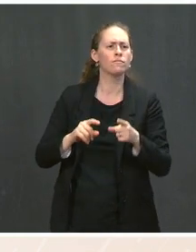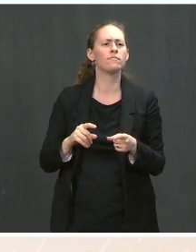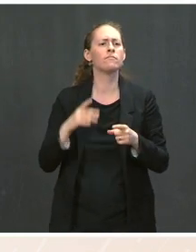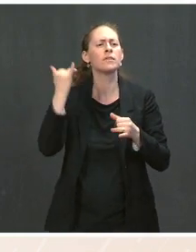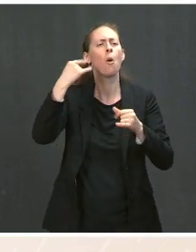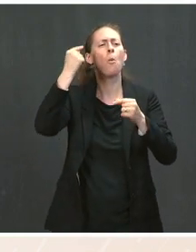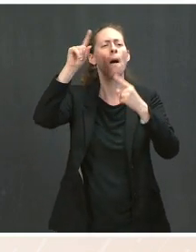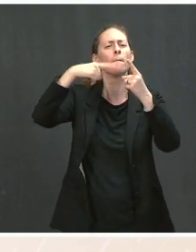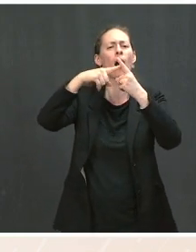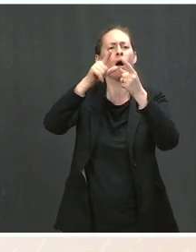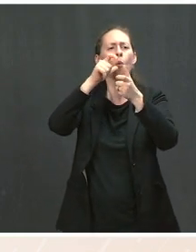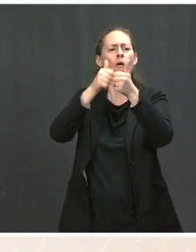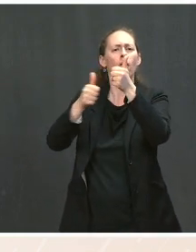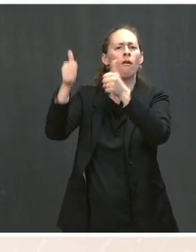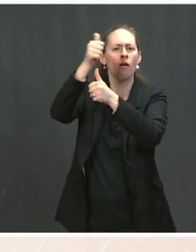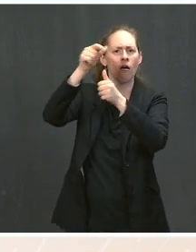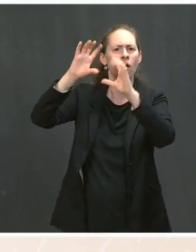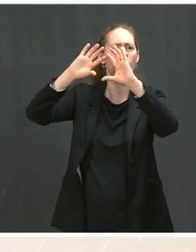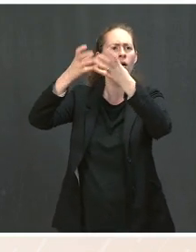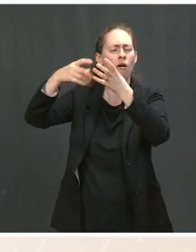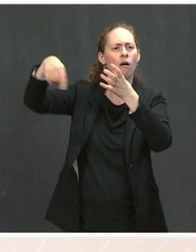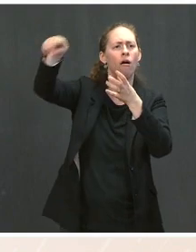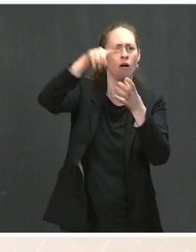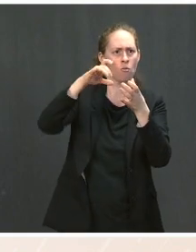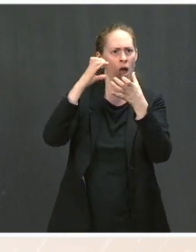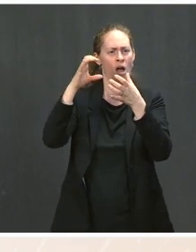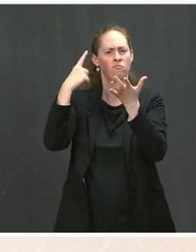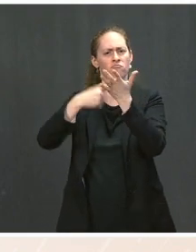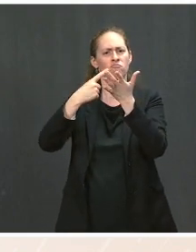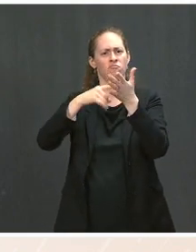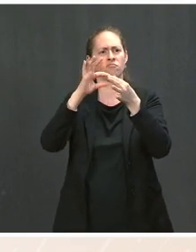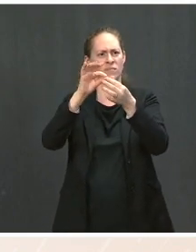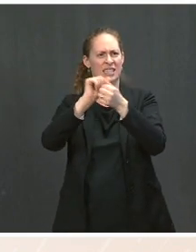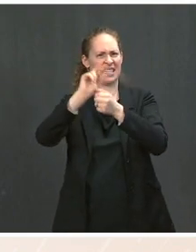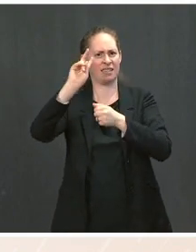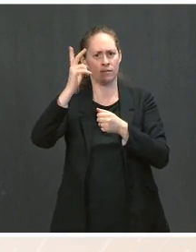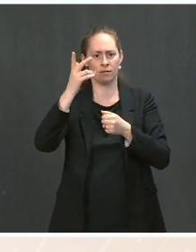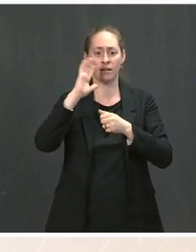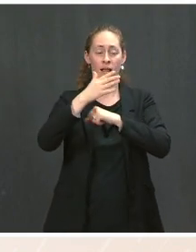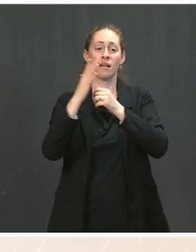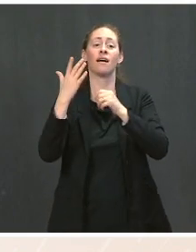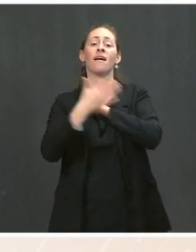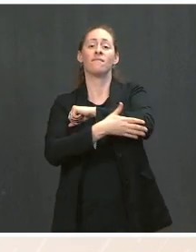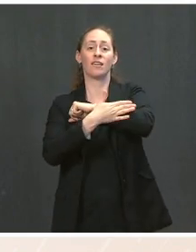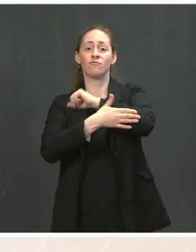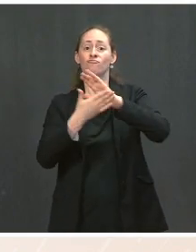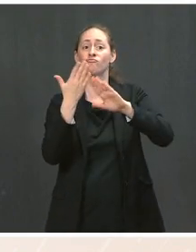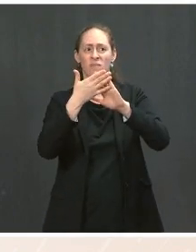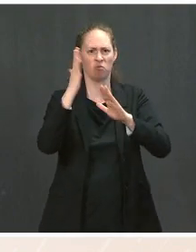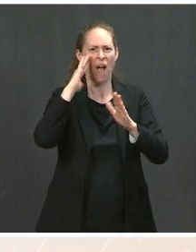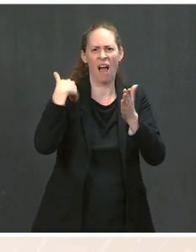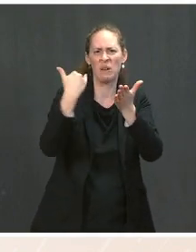the American Families Plan this month? Ms. Psaki: That is our intention. The Press: Okay. No changes on that front? Ms. Psaki: Nope. That's our intention.